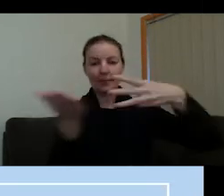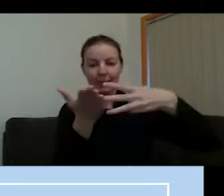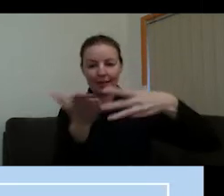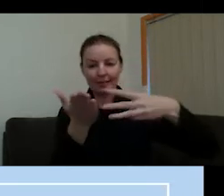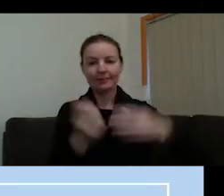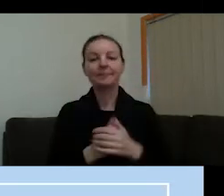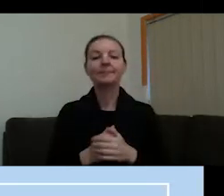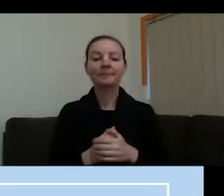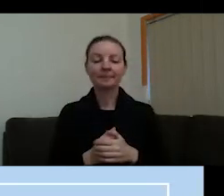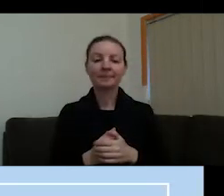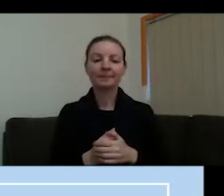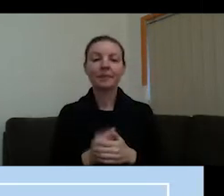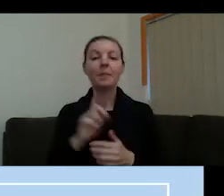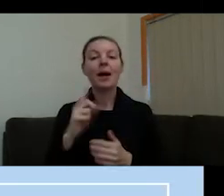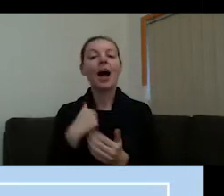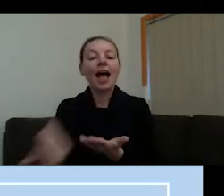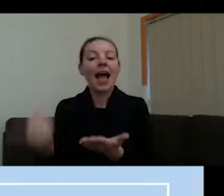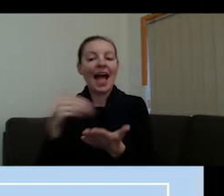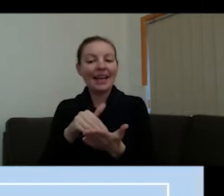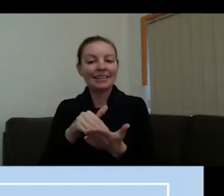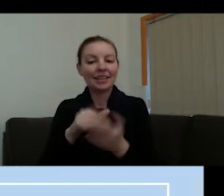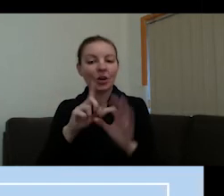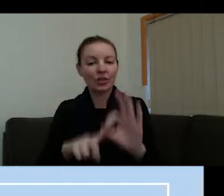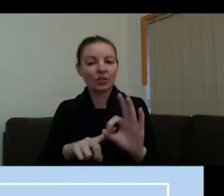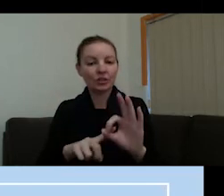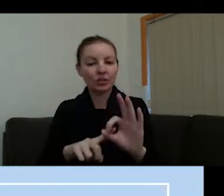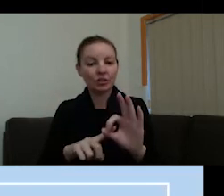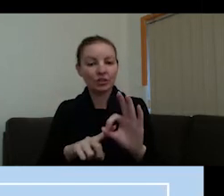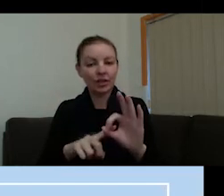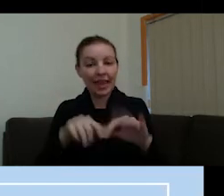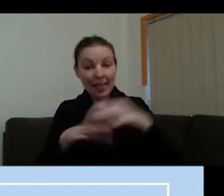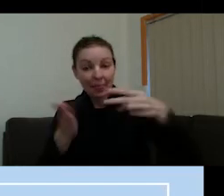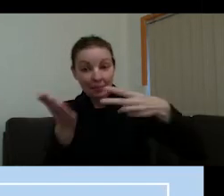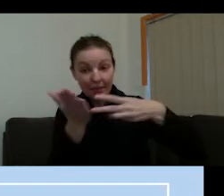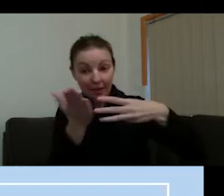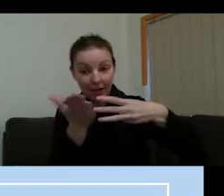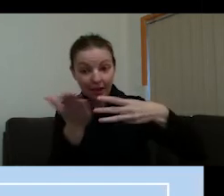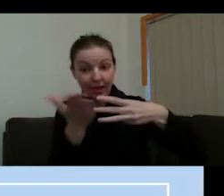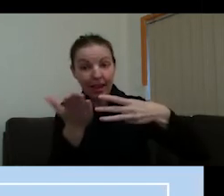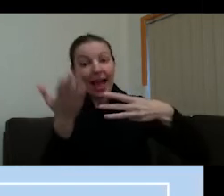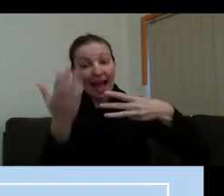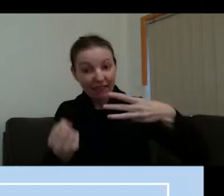I did add the question, "Is anyone in the middle?" Sometimes it doesn't feel like anyone is in the middle. But sometimes if we're talking about